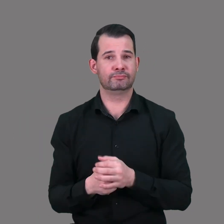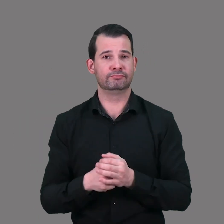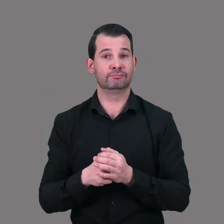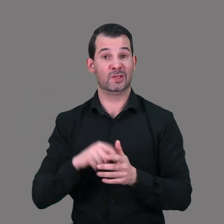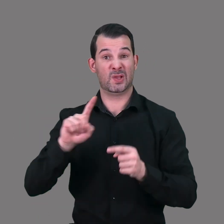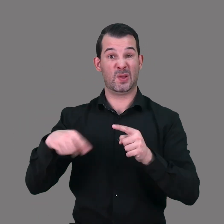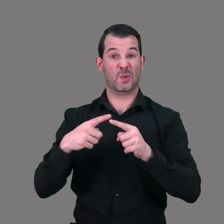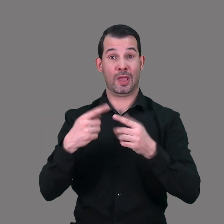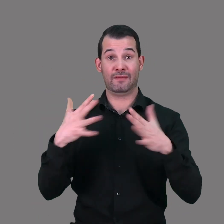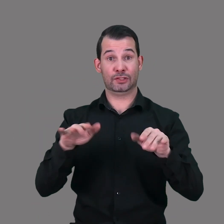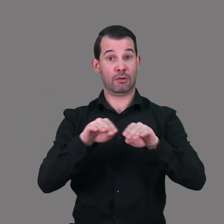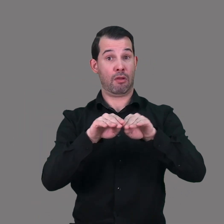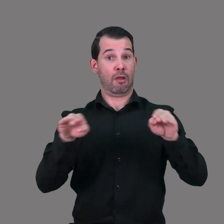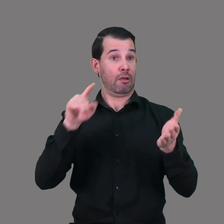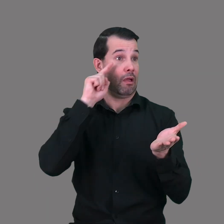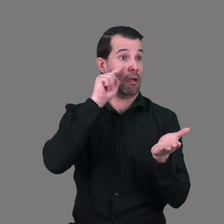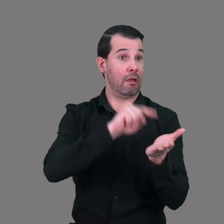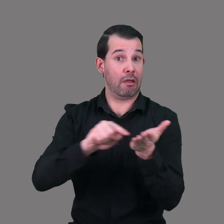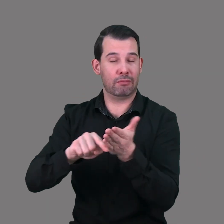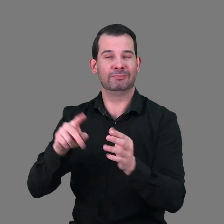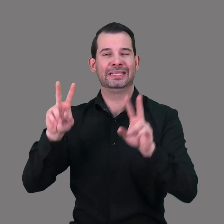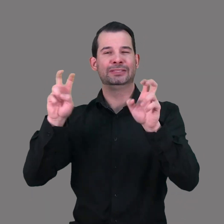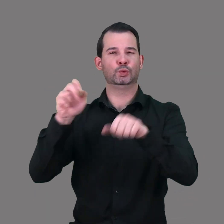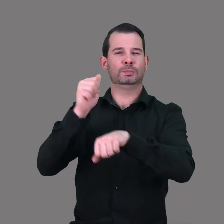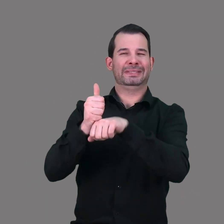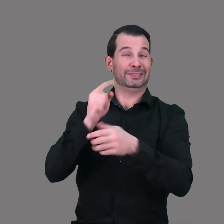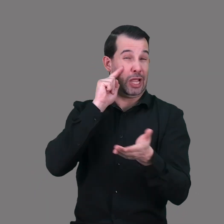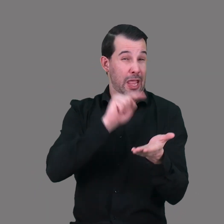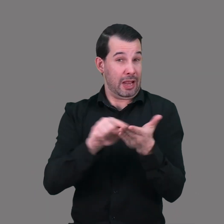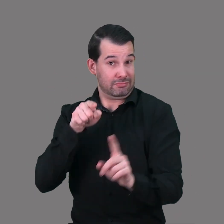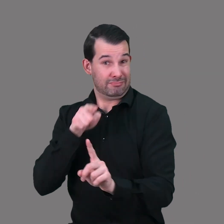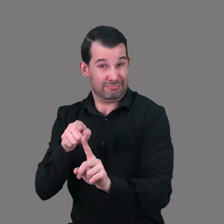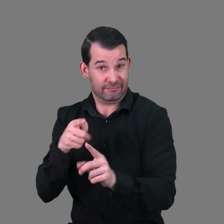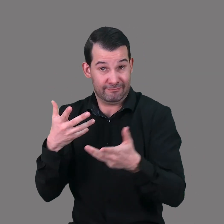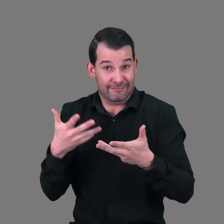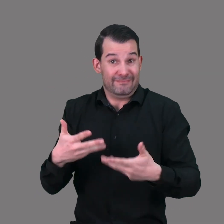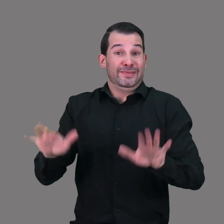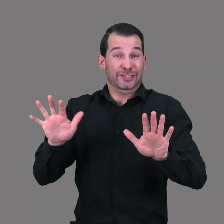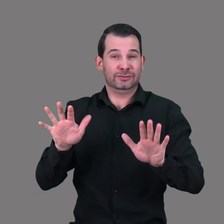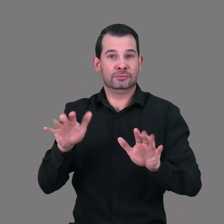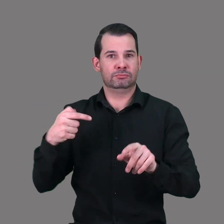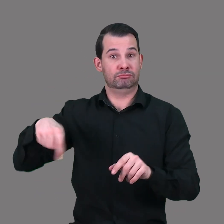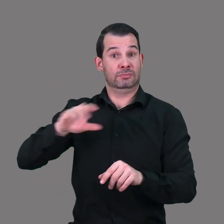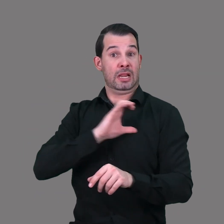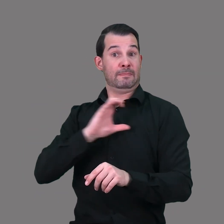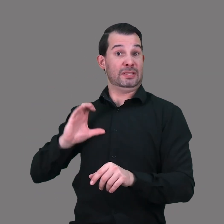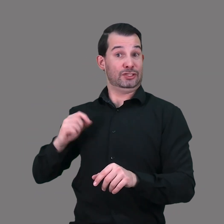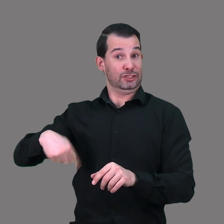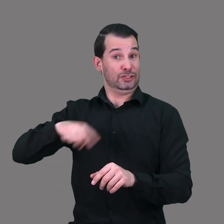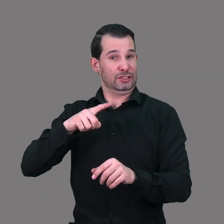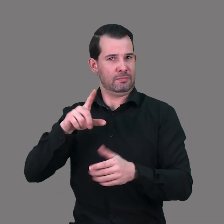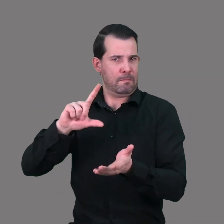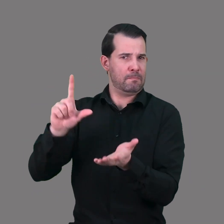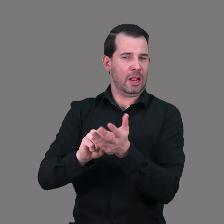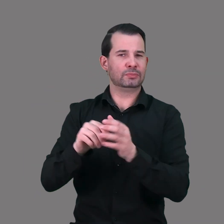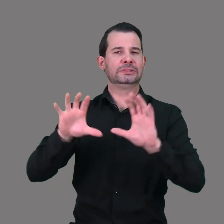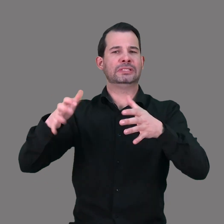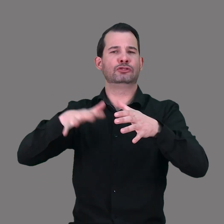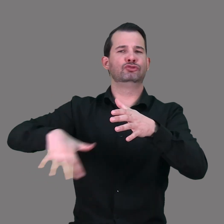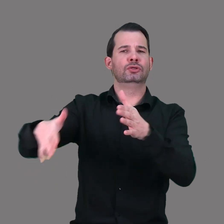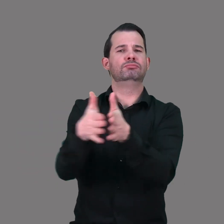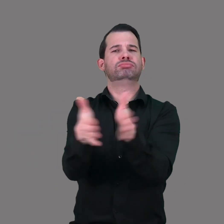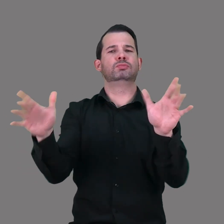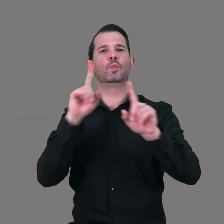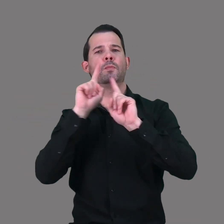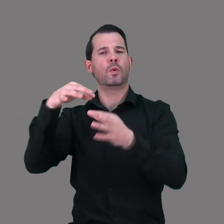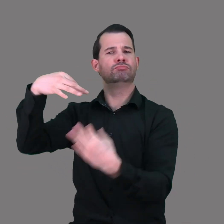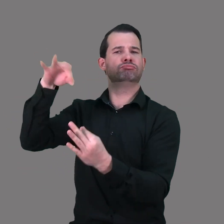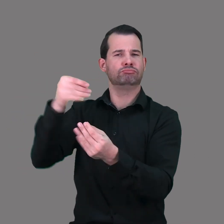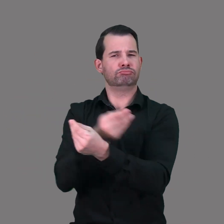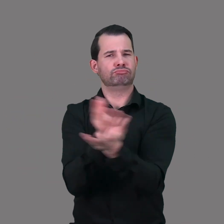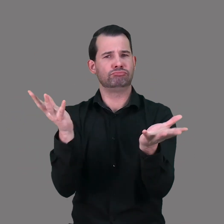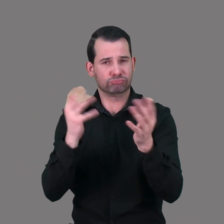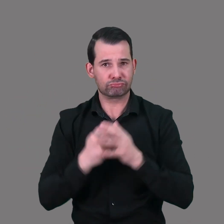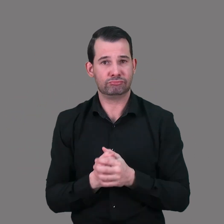At the end of a horizontal (issue based) audit, the Commission publishes a sector-wide report.